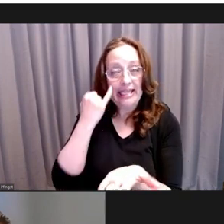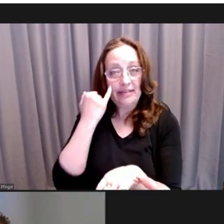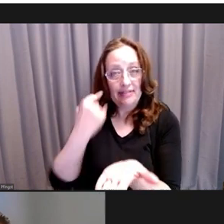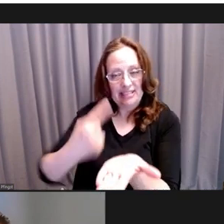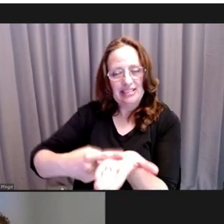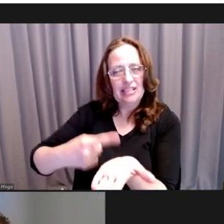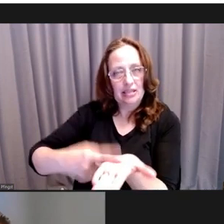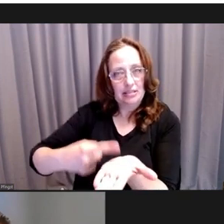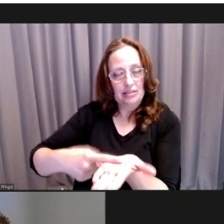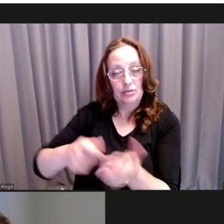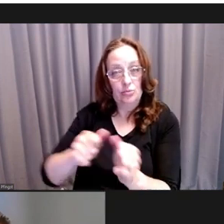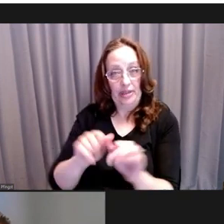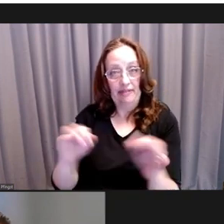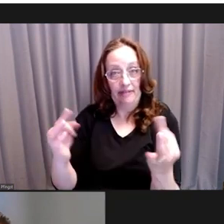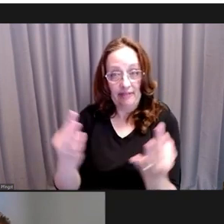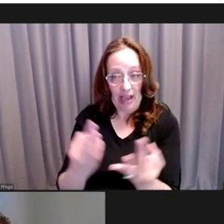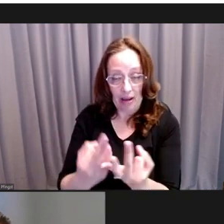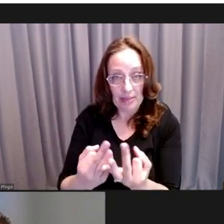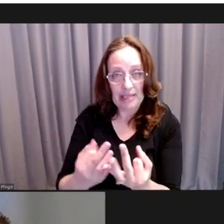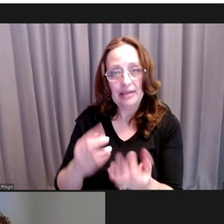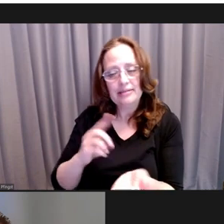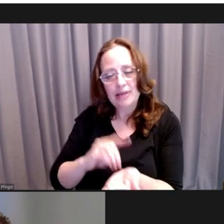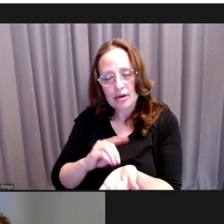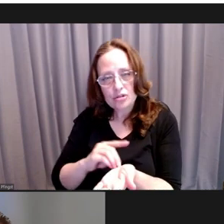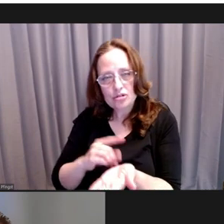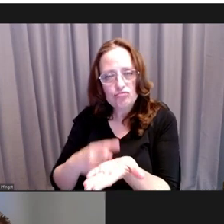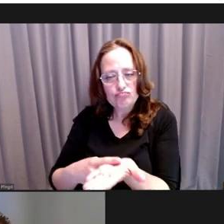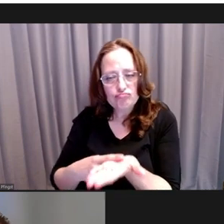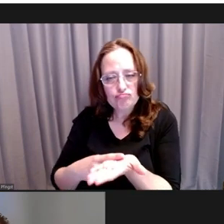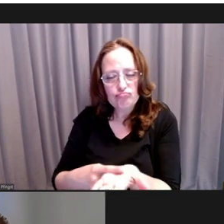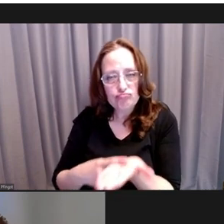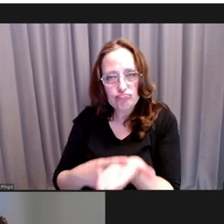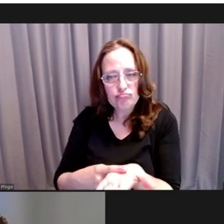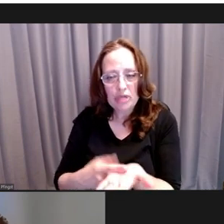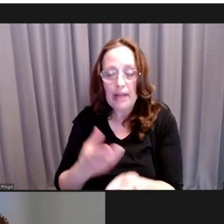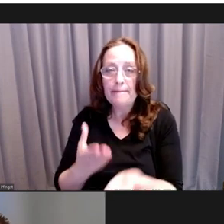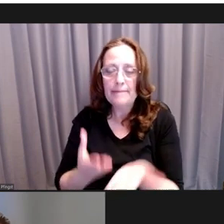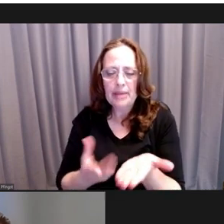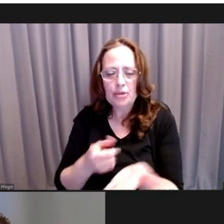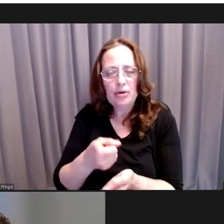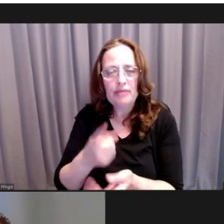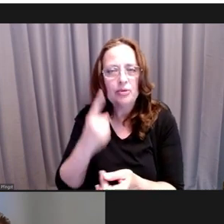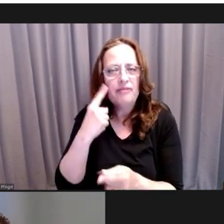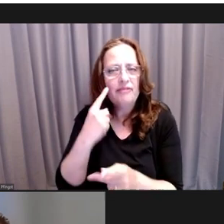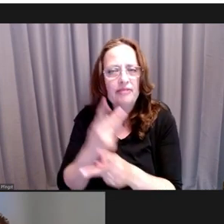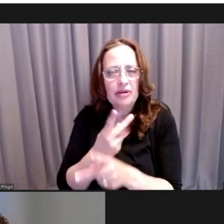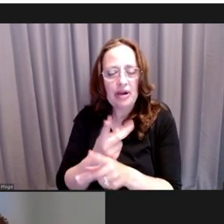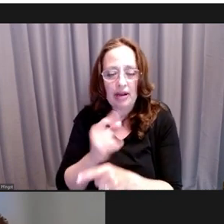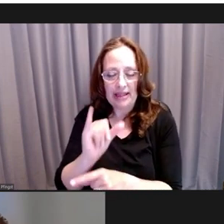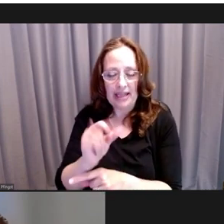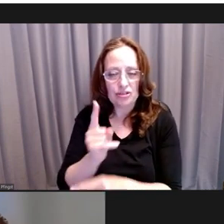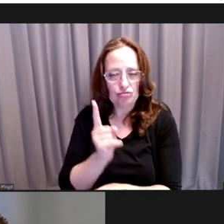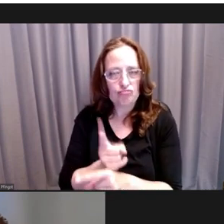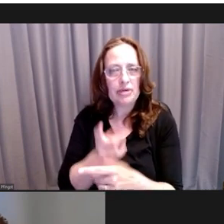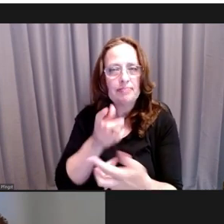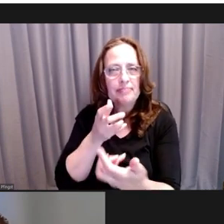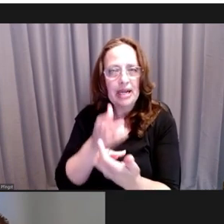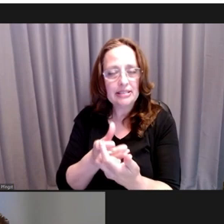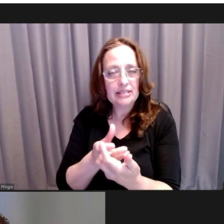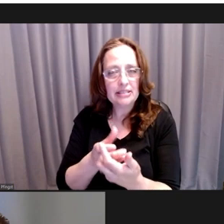someone who can think about whether or not that's appropriate for your child. I think what we see sometimes is patients are referred to an audiologist and they're following